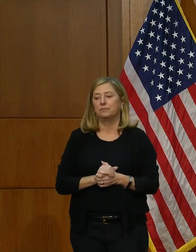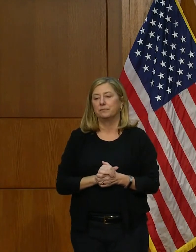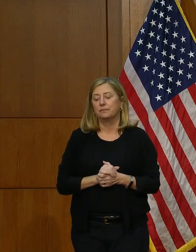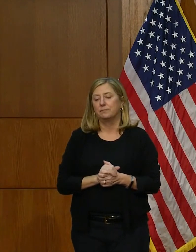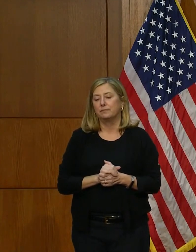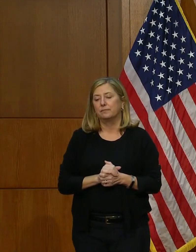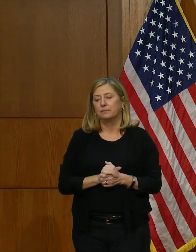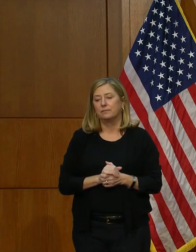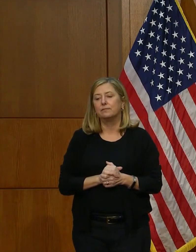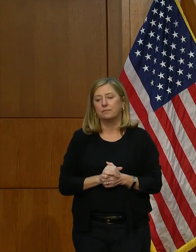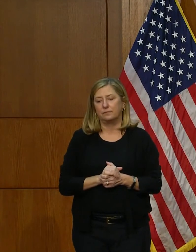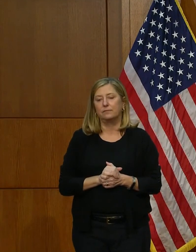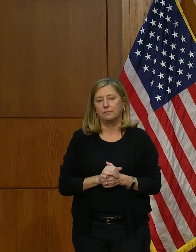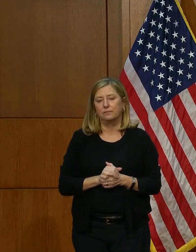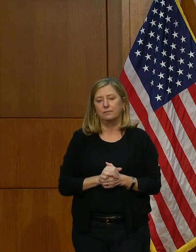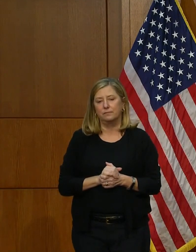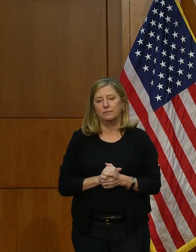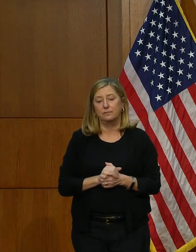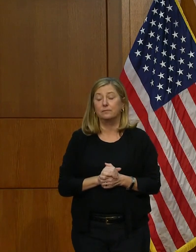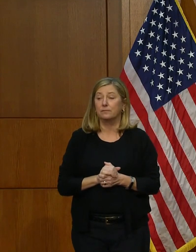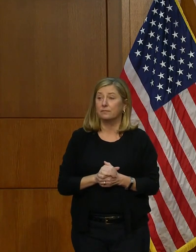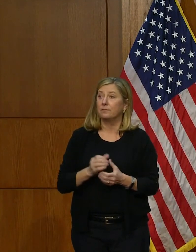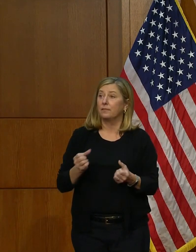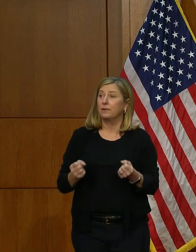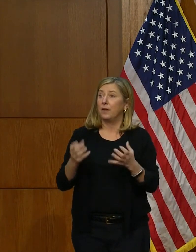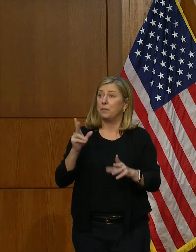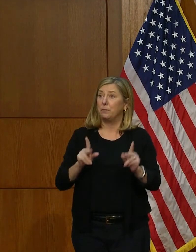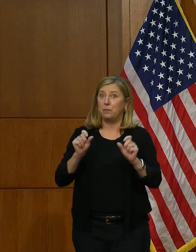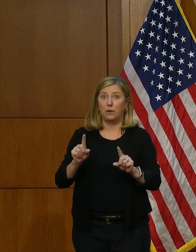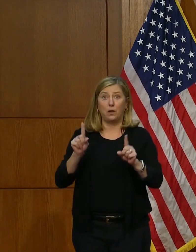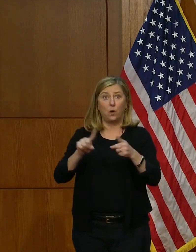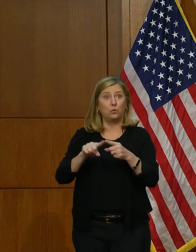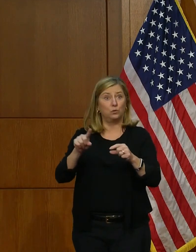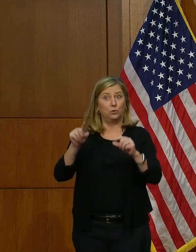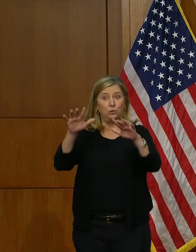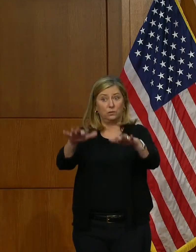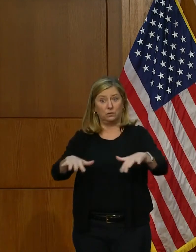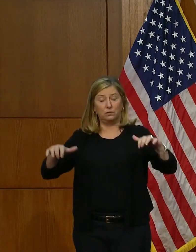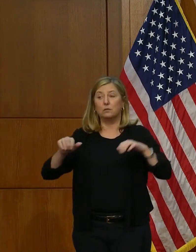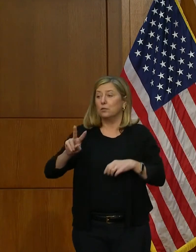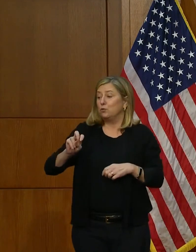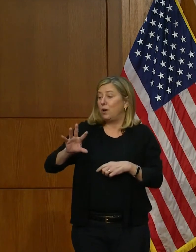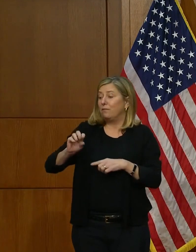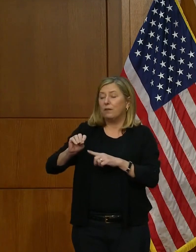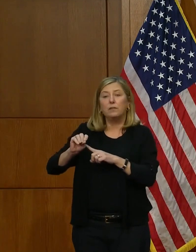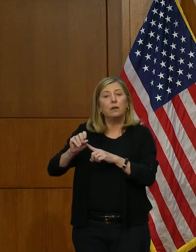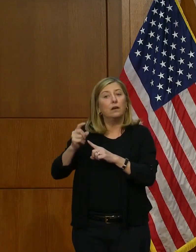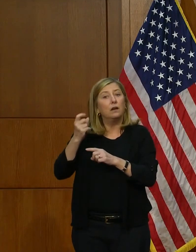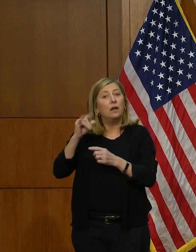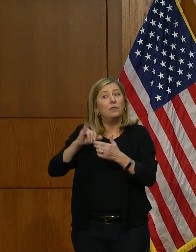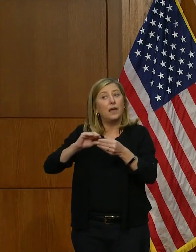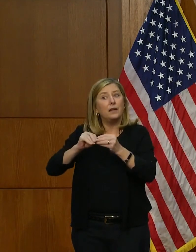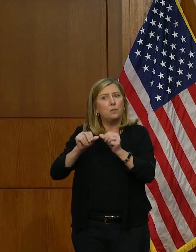FRIENDS. WE HAVE INCREASED THE NUMBER OF INDIVIDUALS AT.